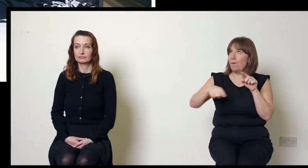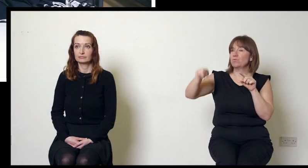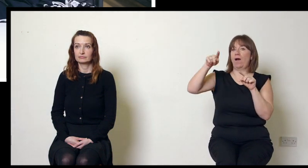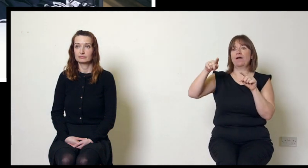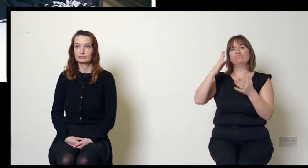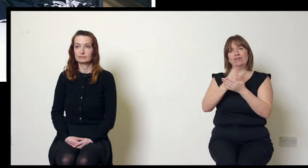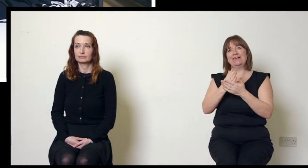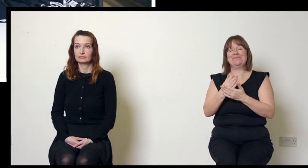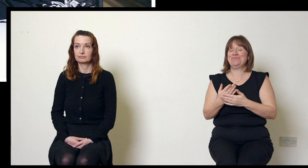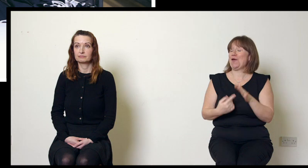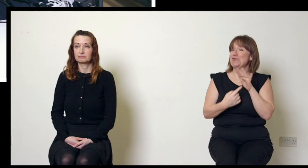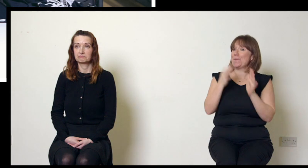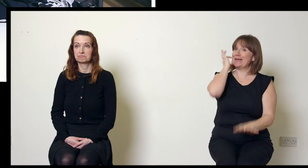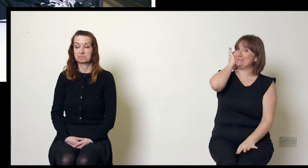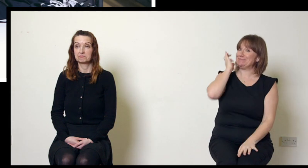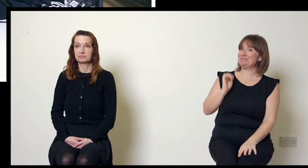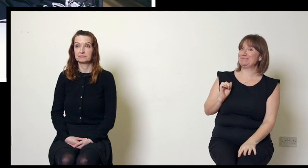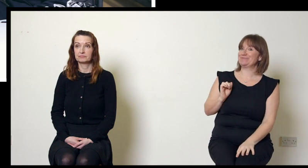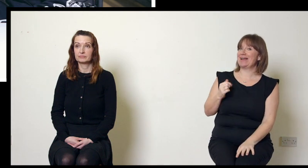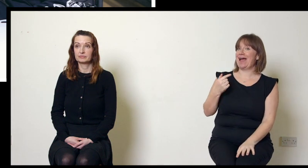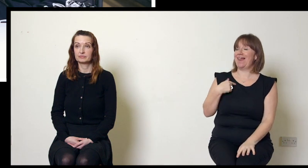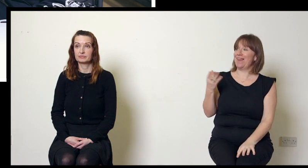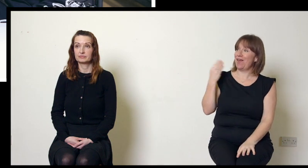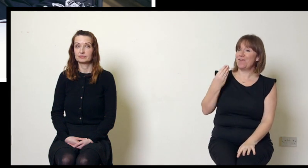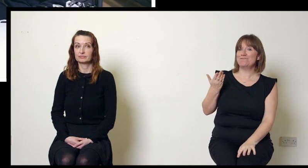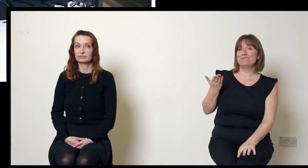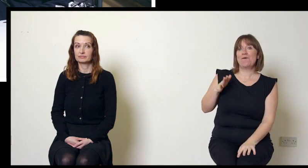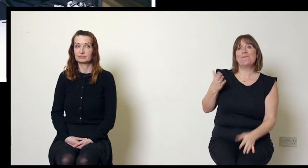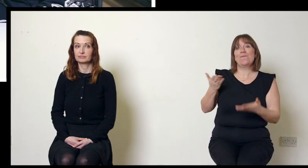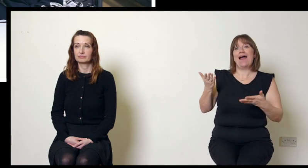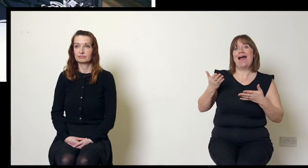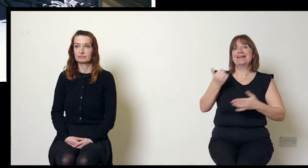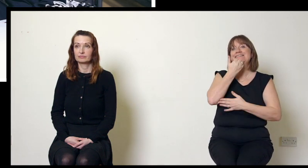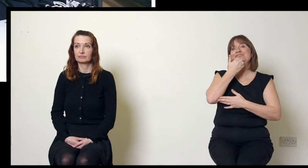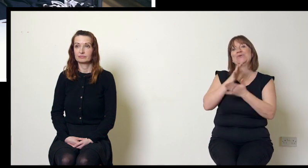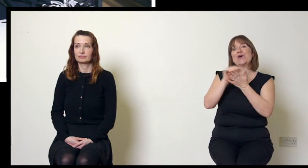That's my top tip. And I got that actually from the Digital Culture Network, the Arts Council run.